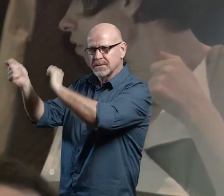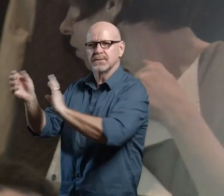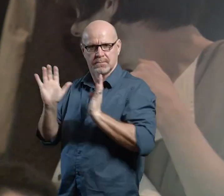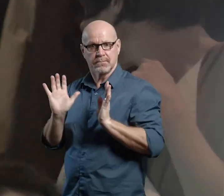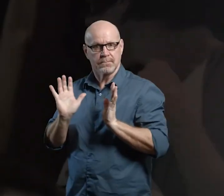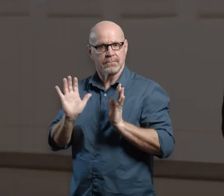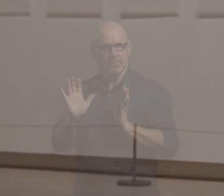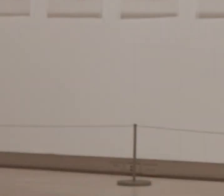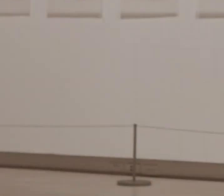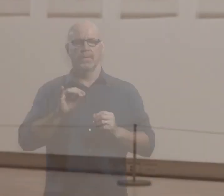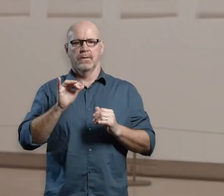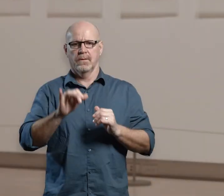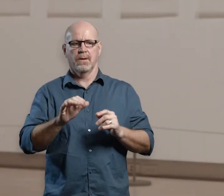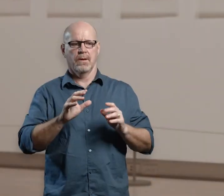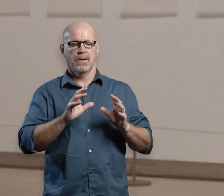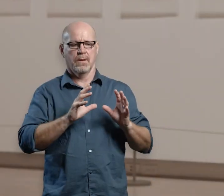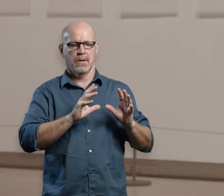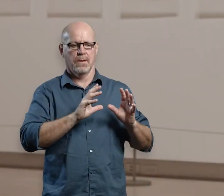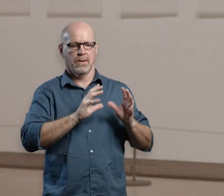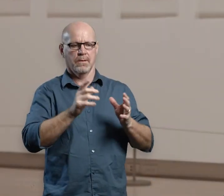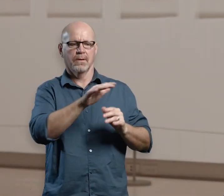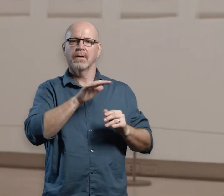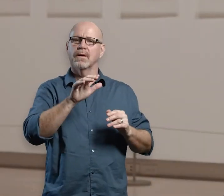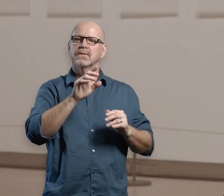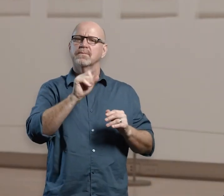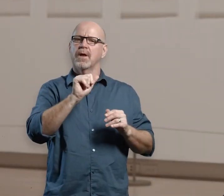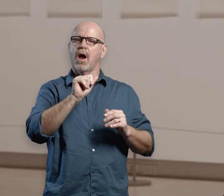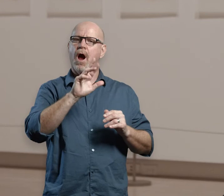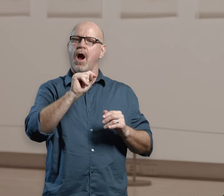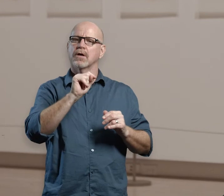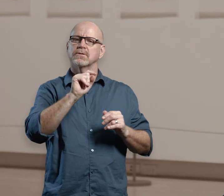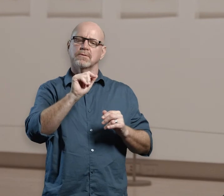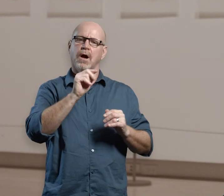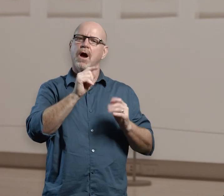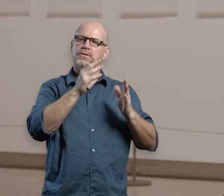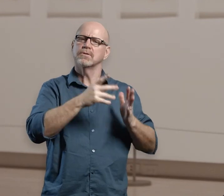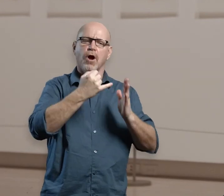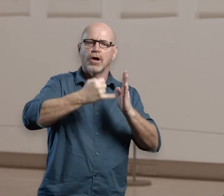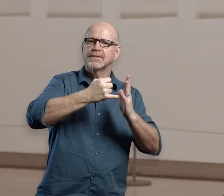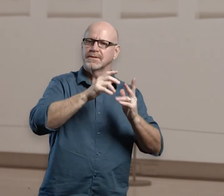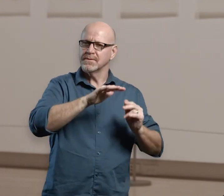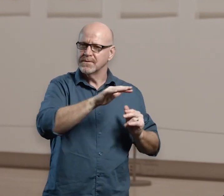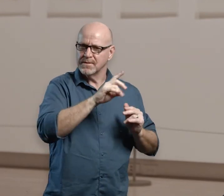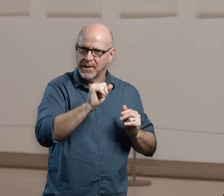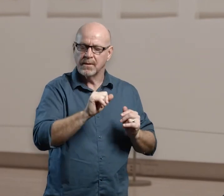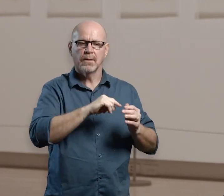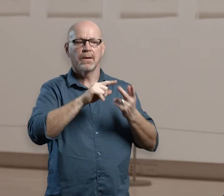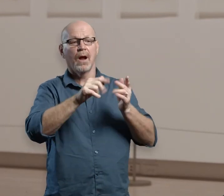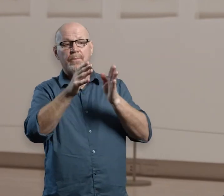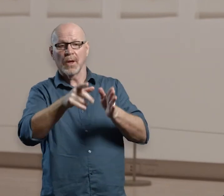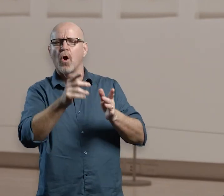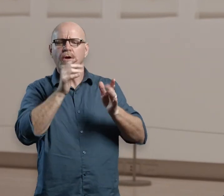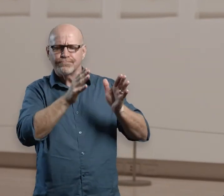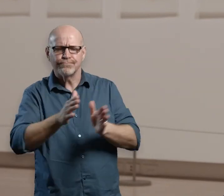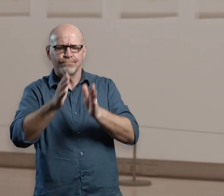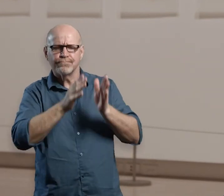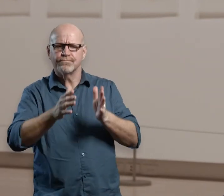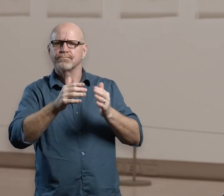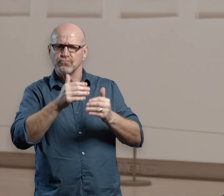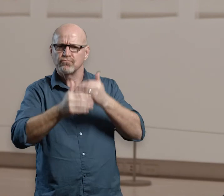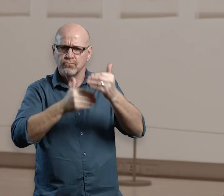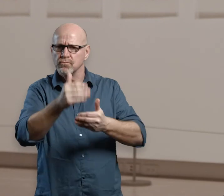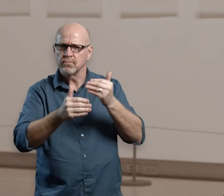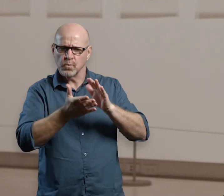Accessibility in the arts is so important for enacting disability rights but it also